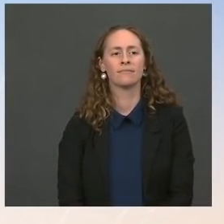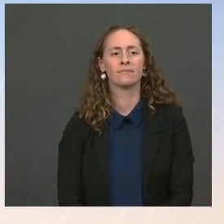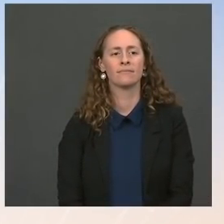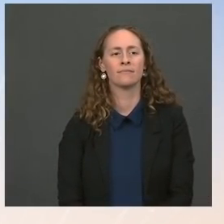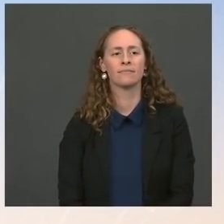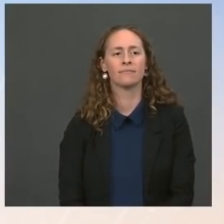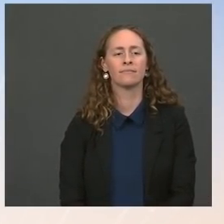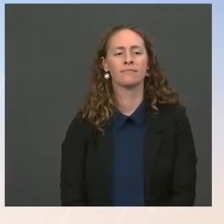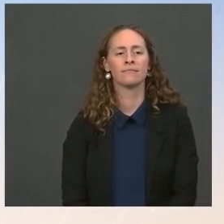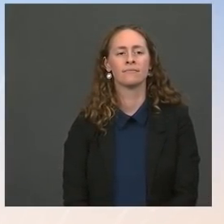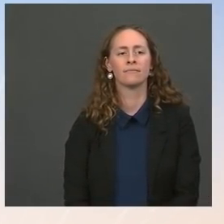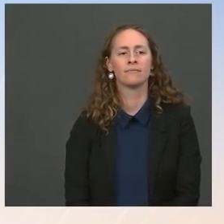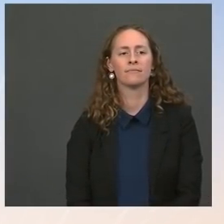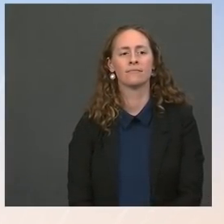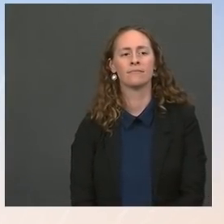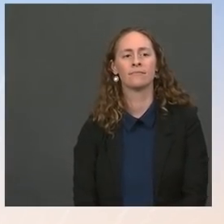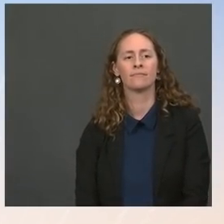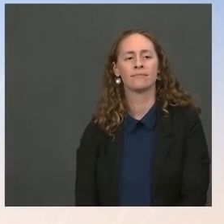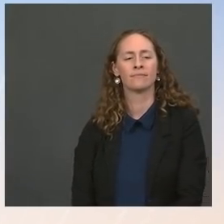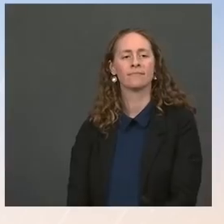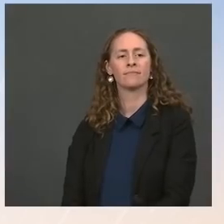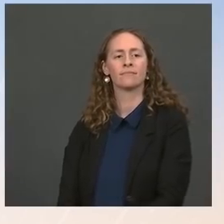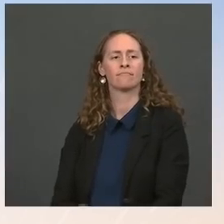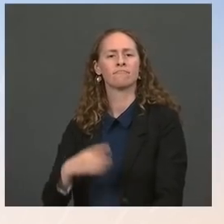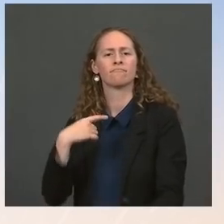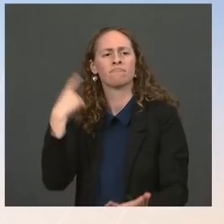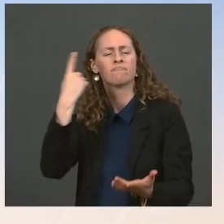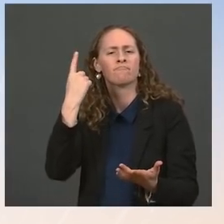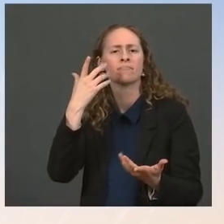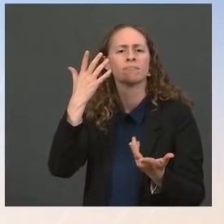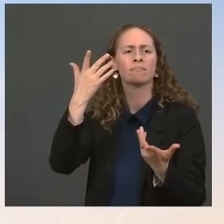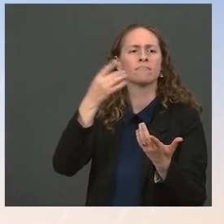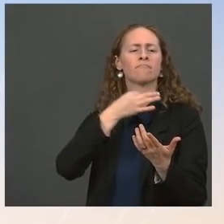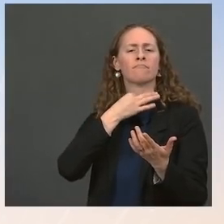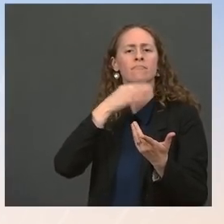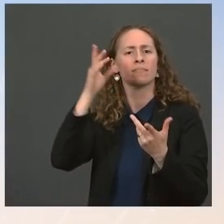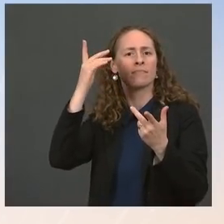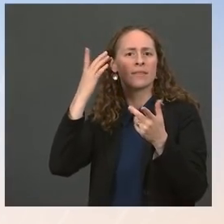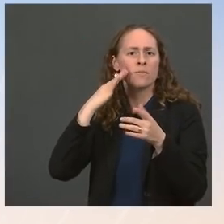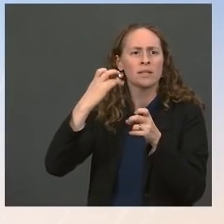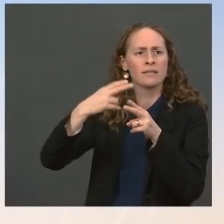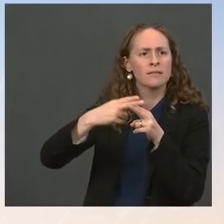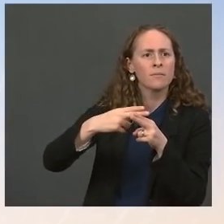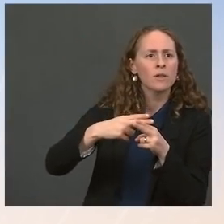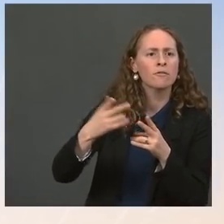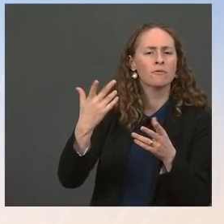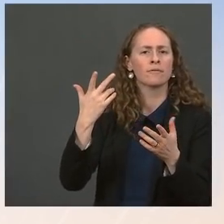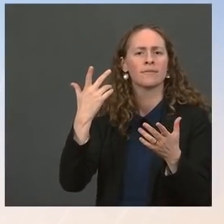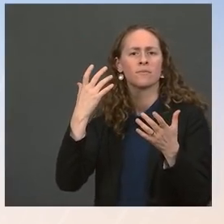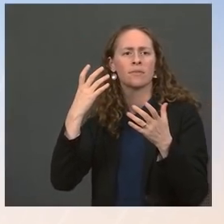month over month, to explain what's going on with inflation; at worst could be misleading for folks who don't necessarily get that "transitory"